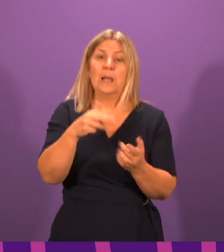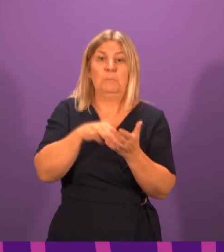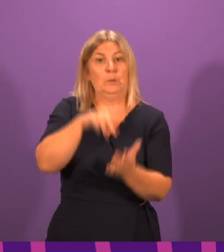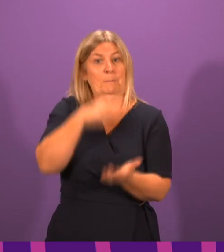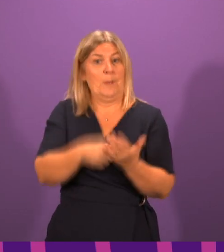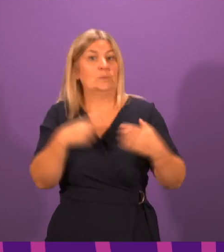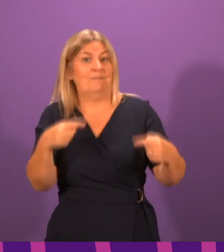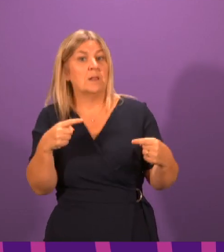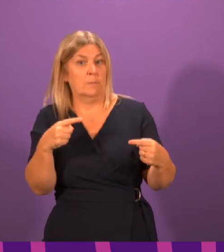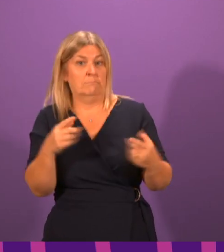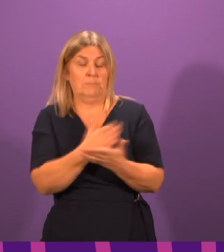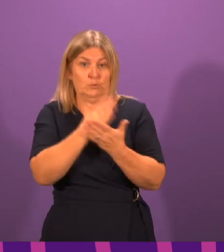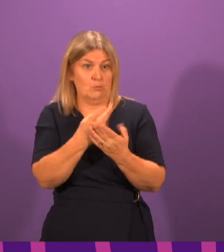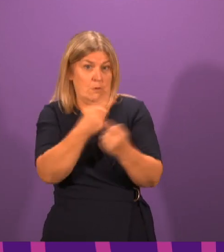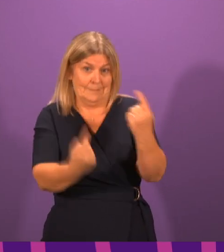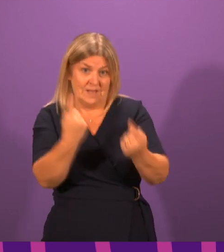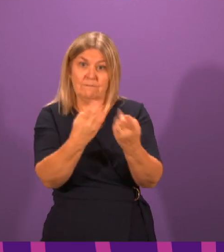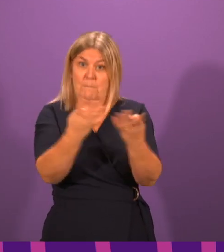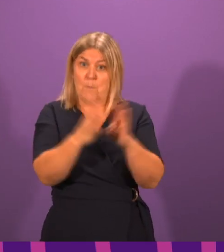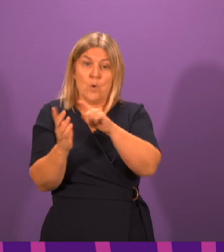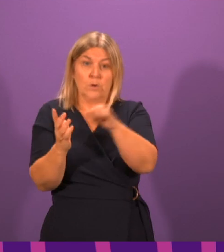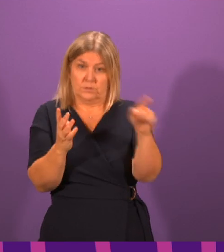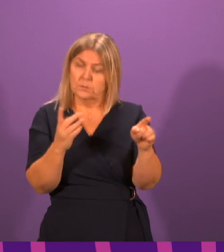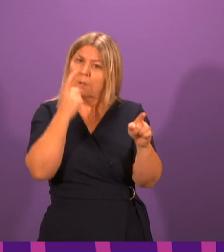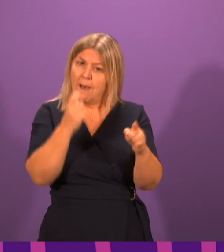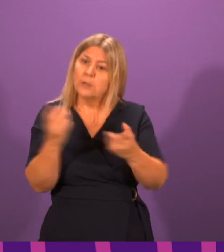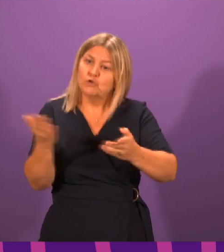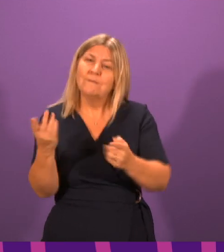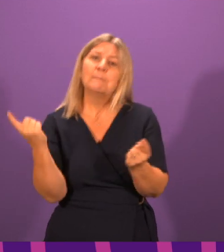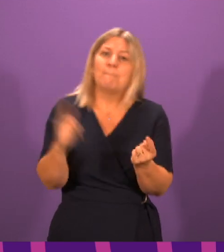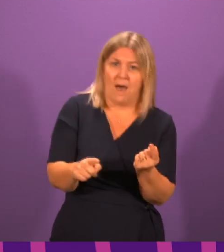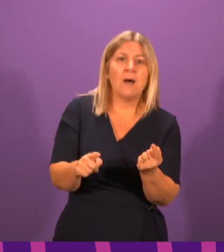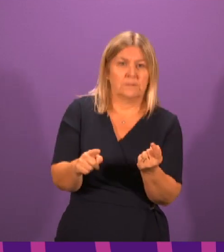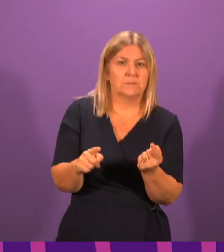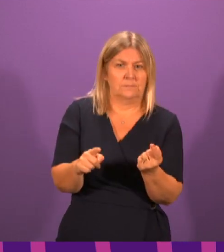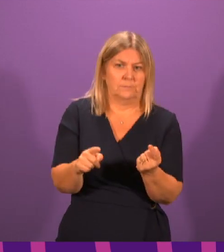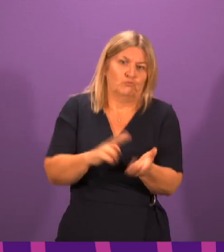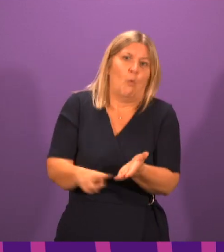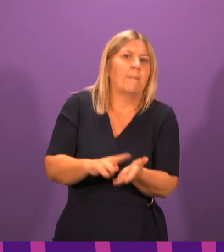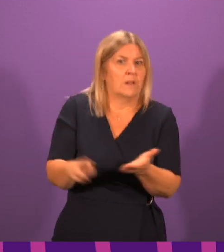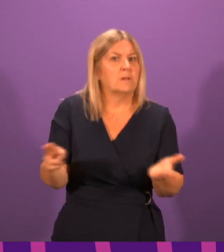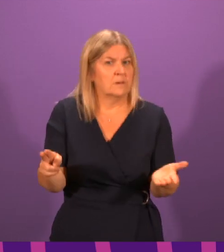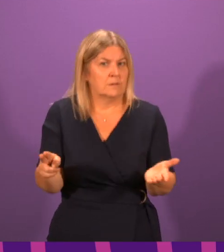to ensure that NHS boards continue to restore as much of their elective activity as circumstances